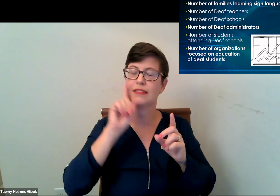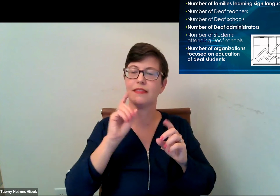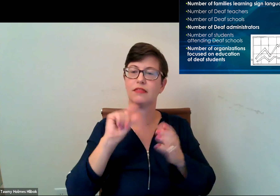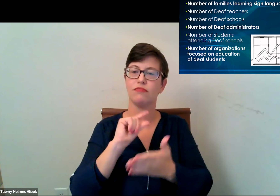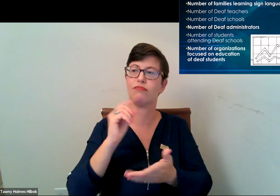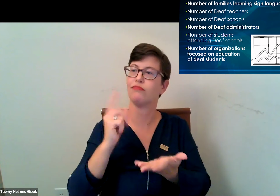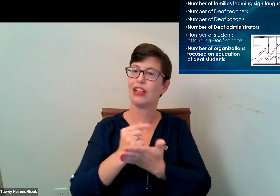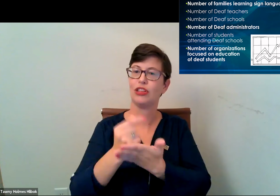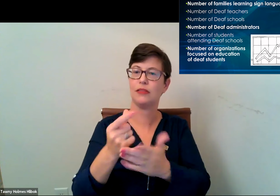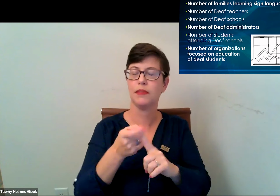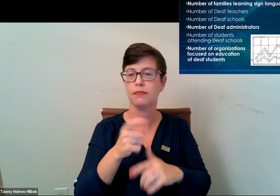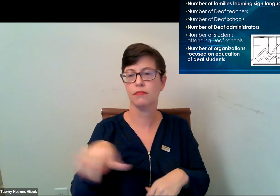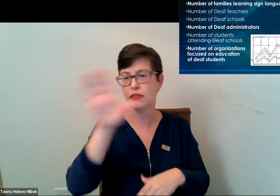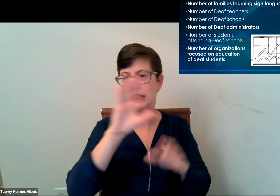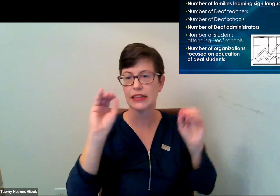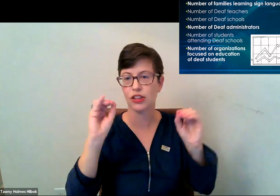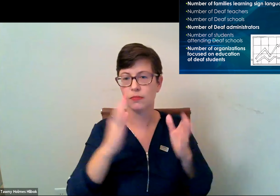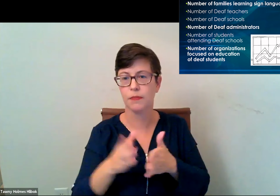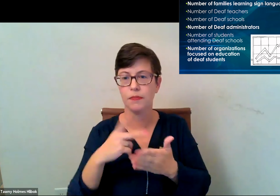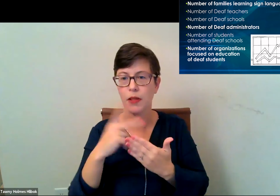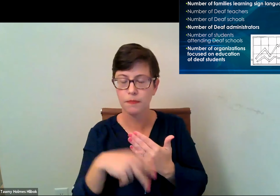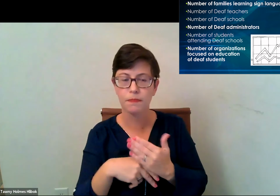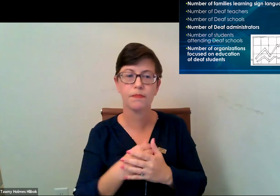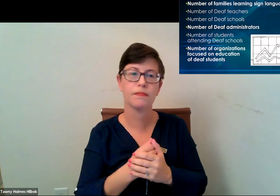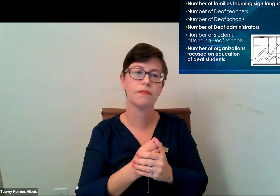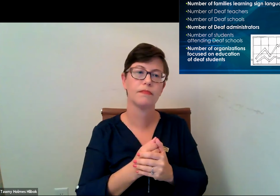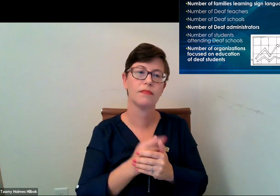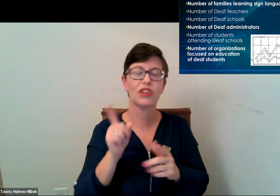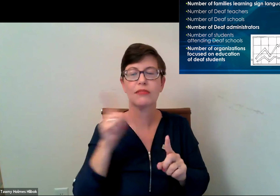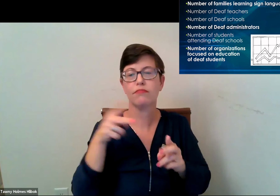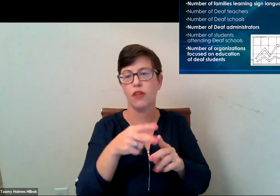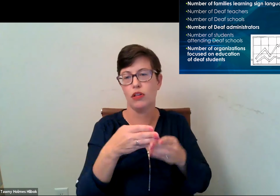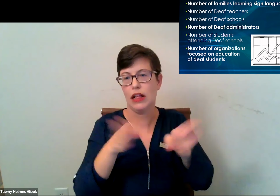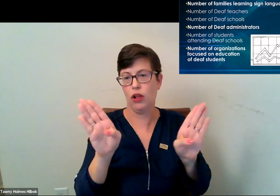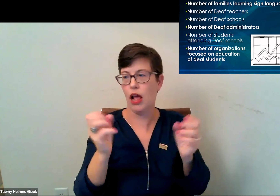There was recently research done to see how many deaf people graduated from educational preparation programs.